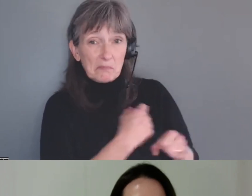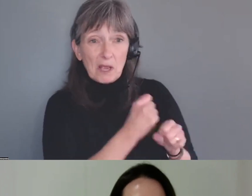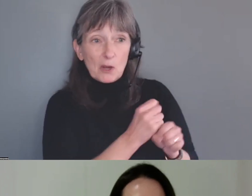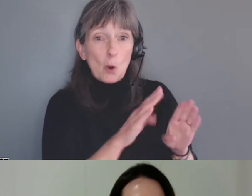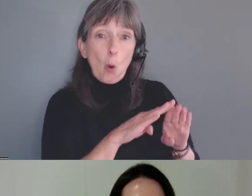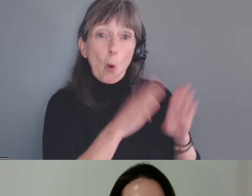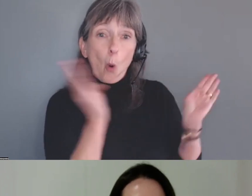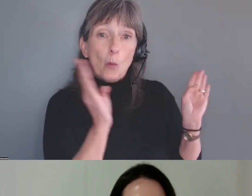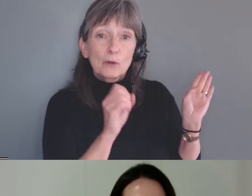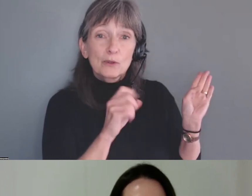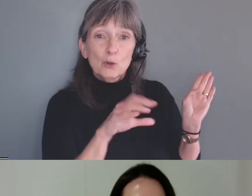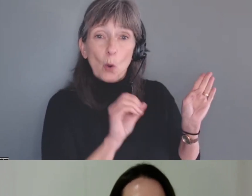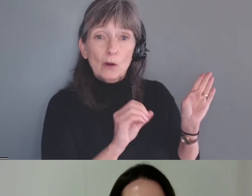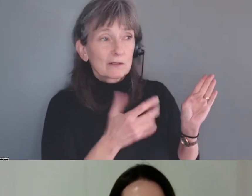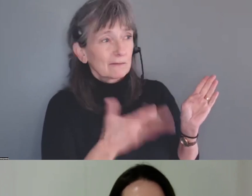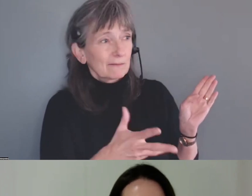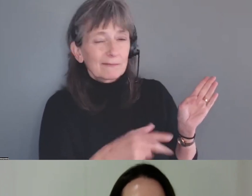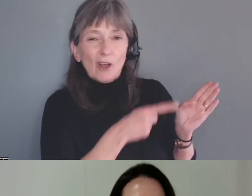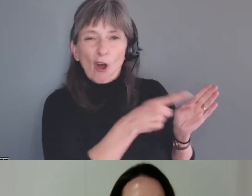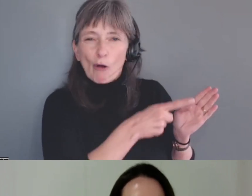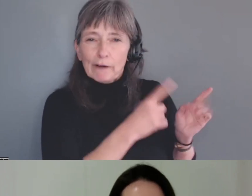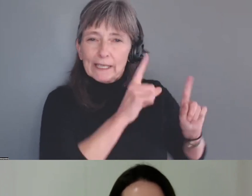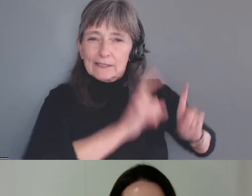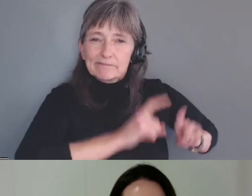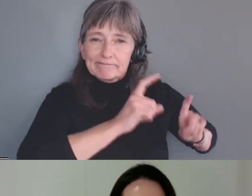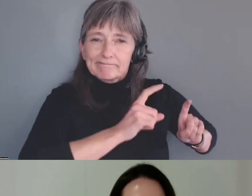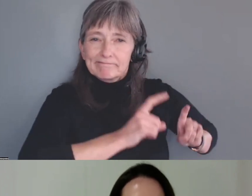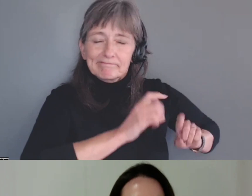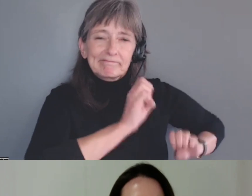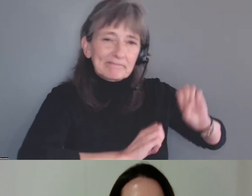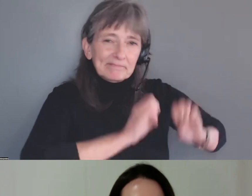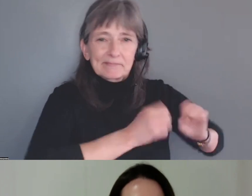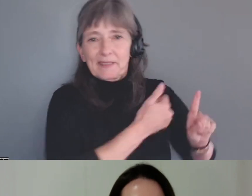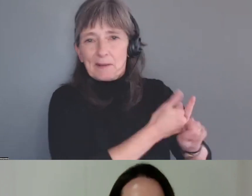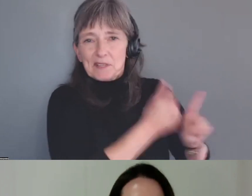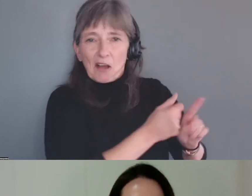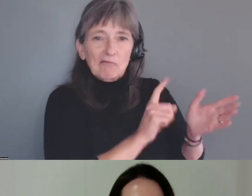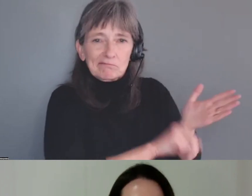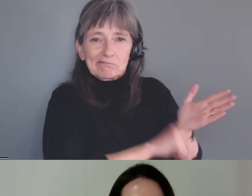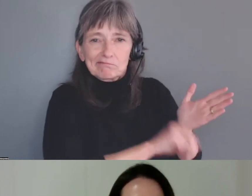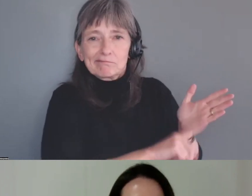their own experimentation and they're probably open to working with us on this. Whereas we have